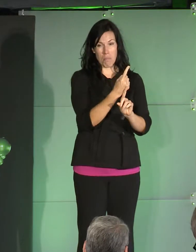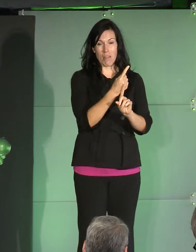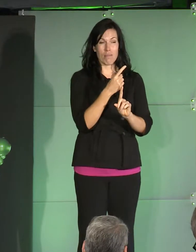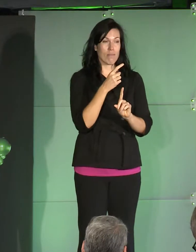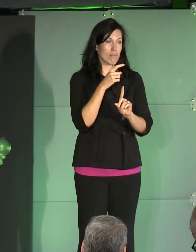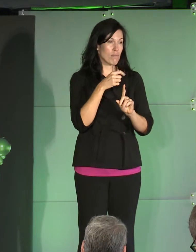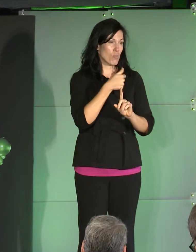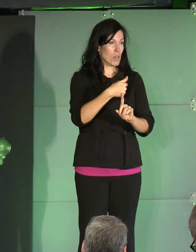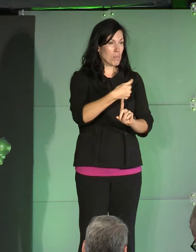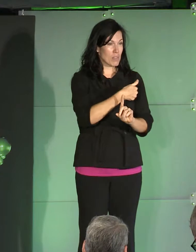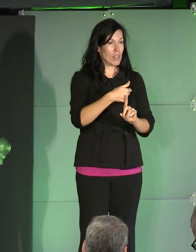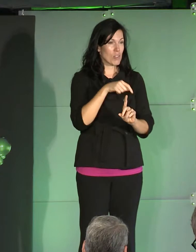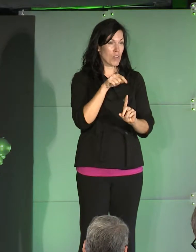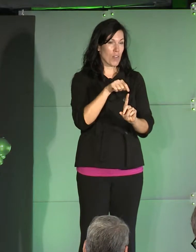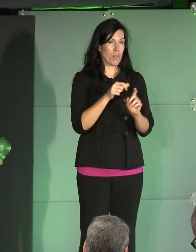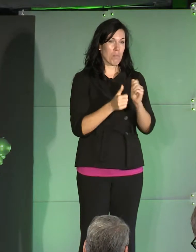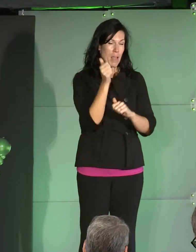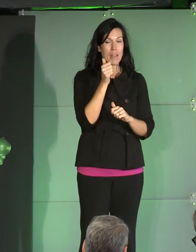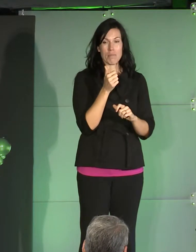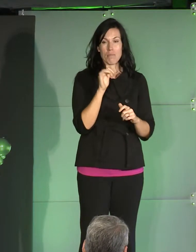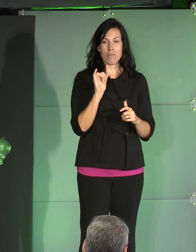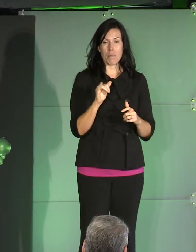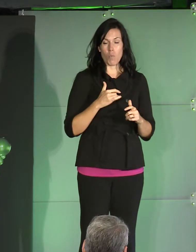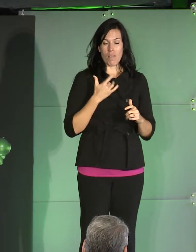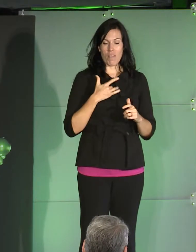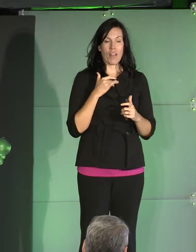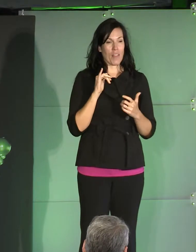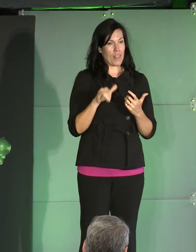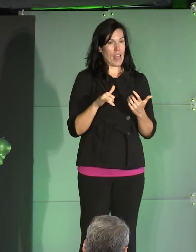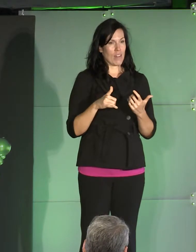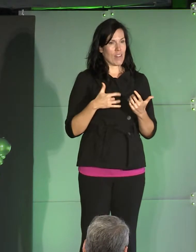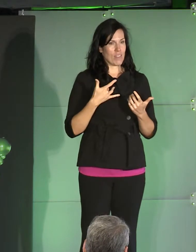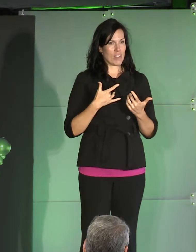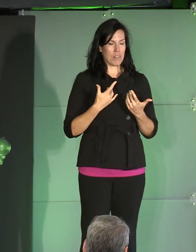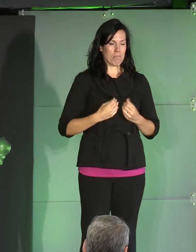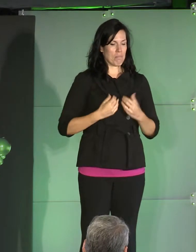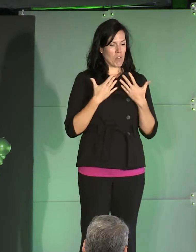And we think that it sort of provides a sense of inspiration and motivation within the community,